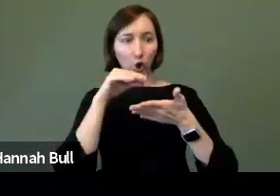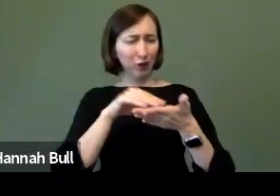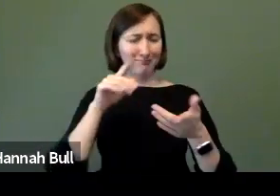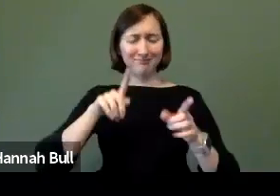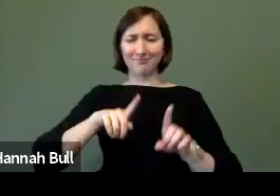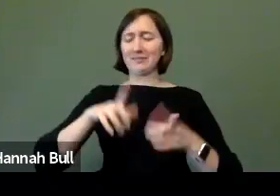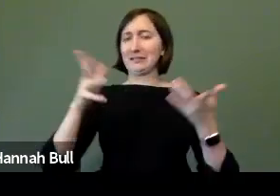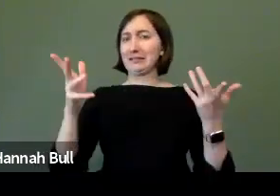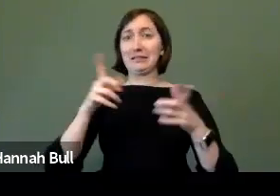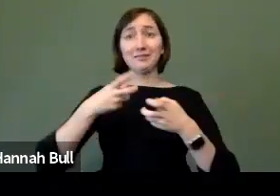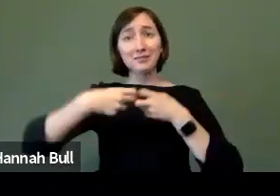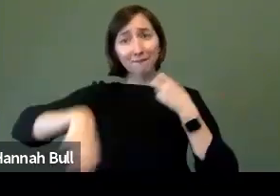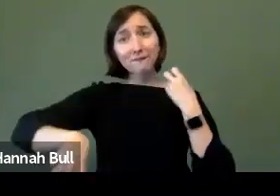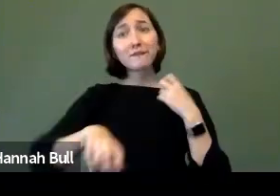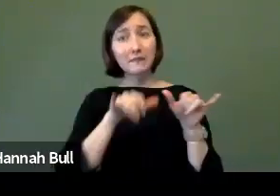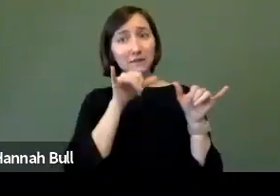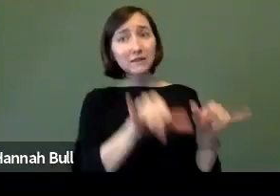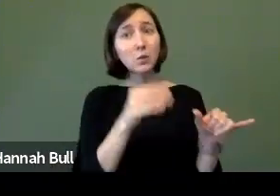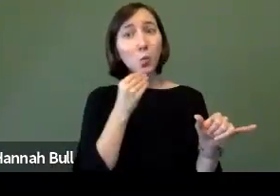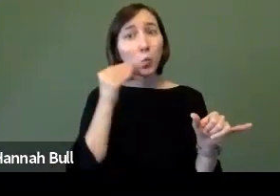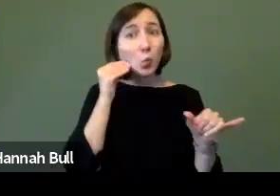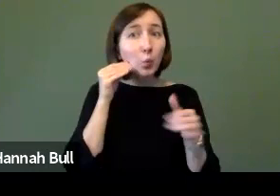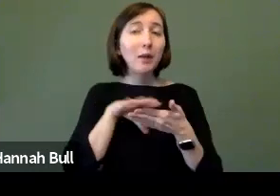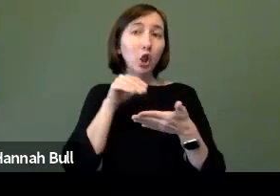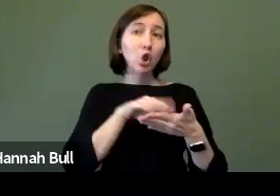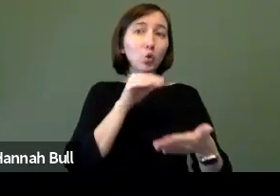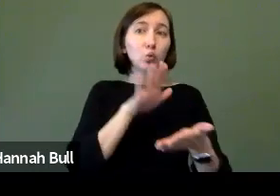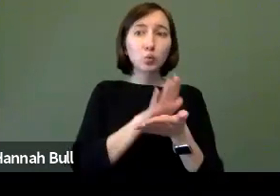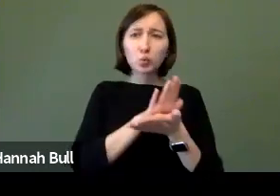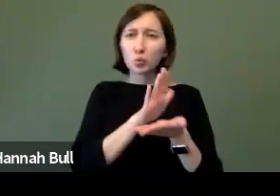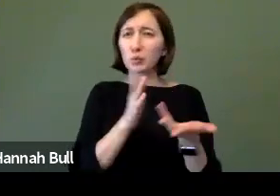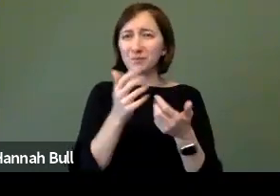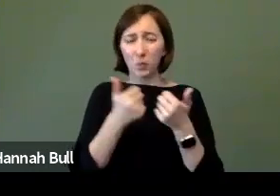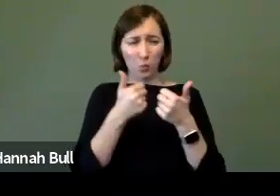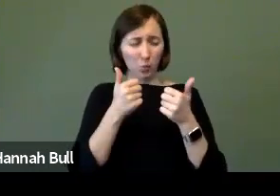and at home settings with other supports that aren't